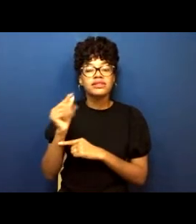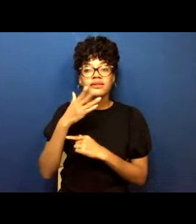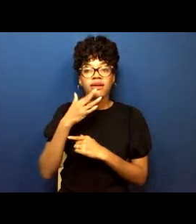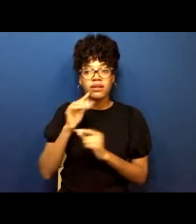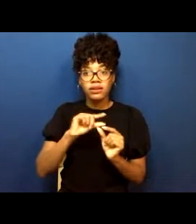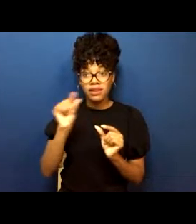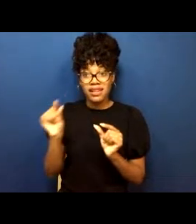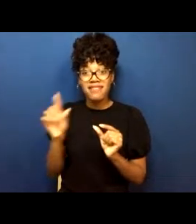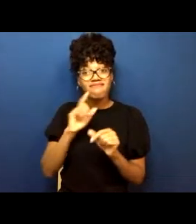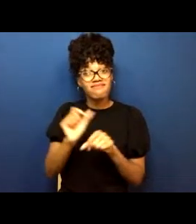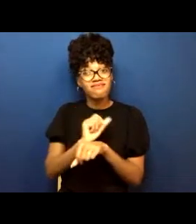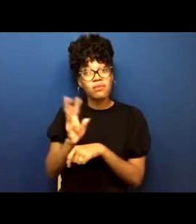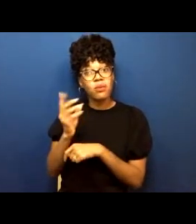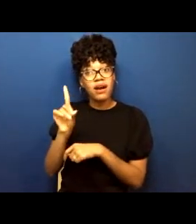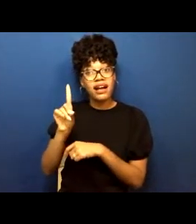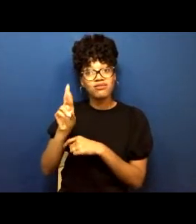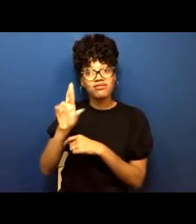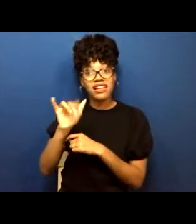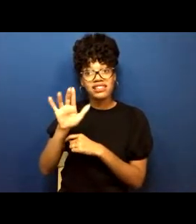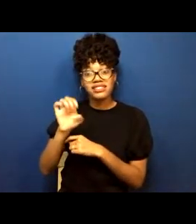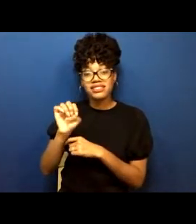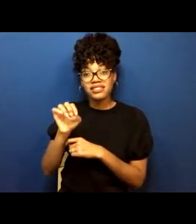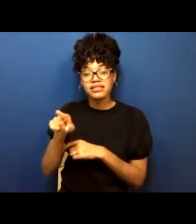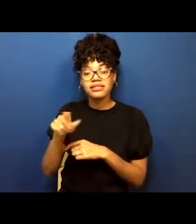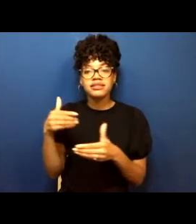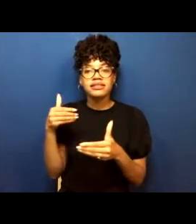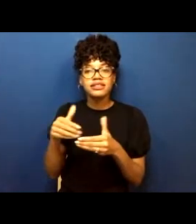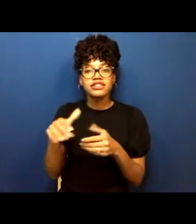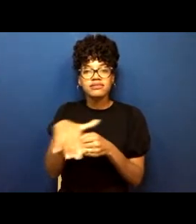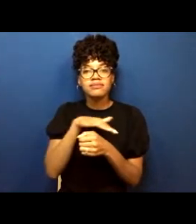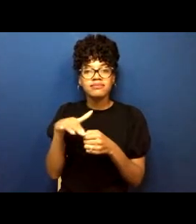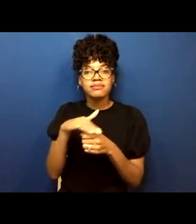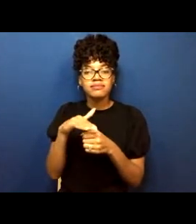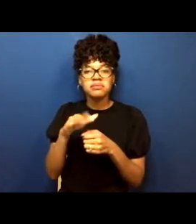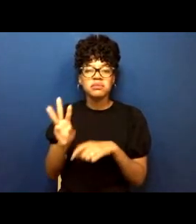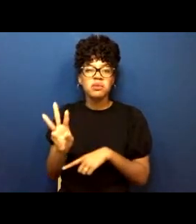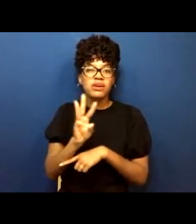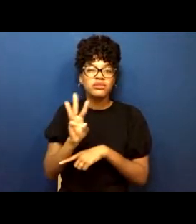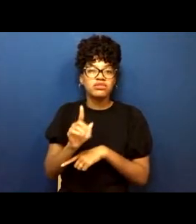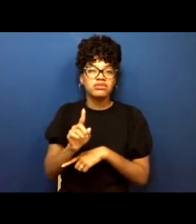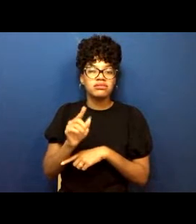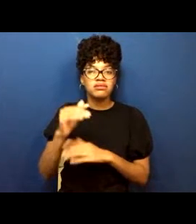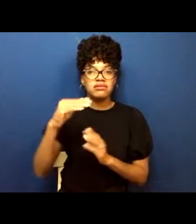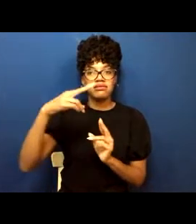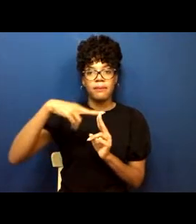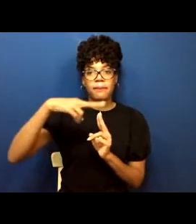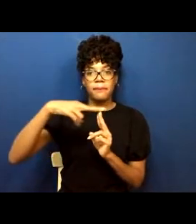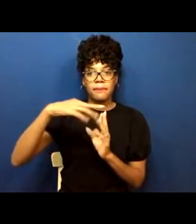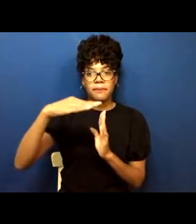along this river in Western upper... The upper portion of Michigan. Next slide.